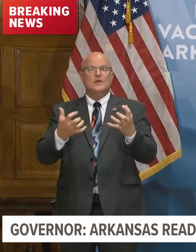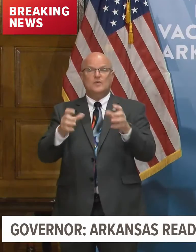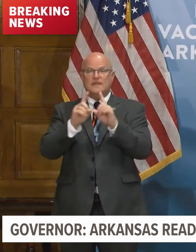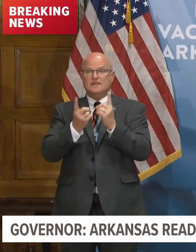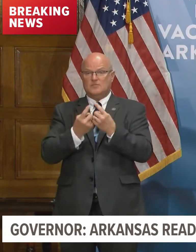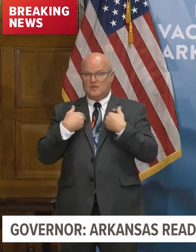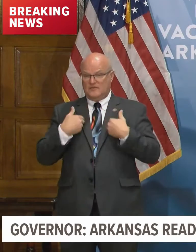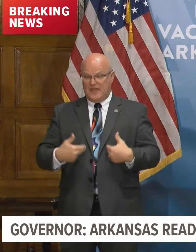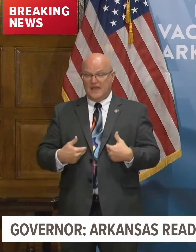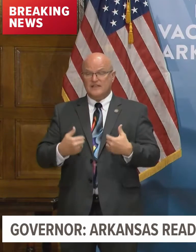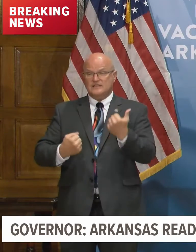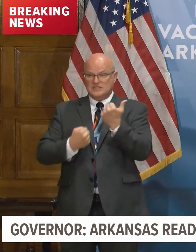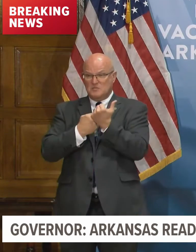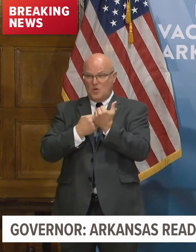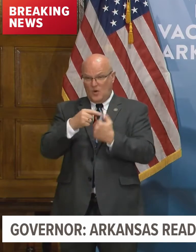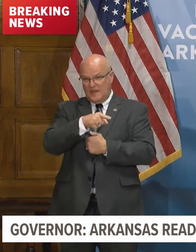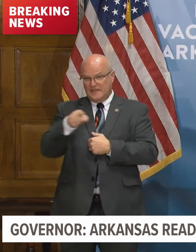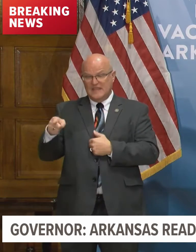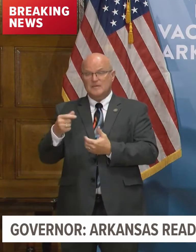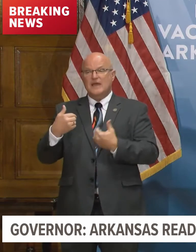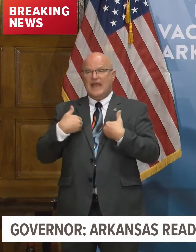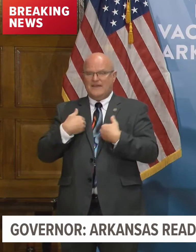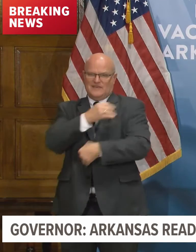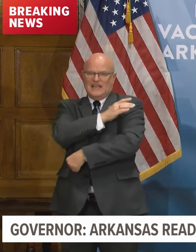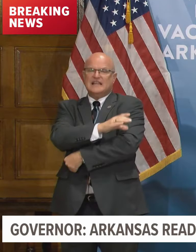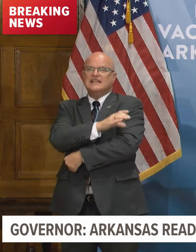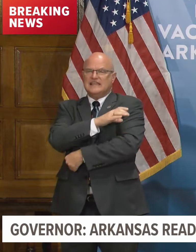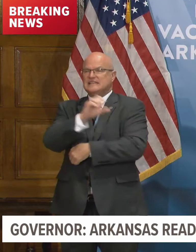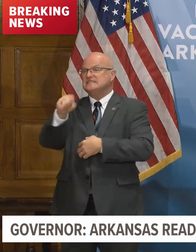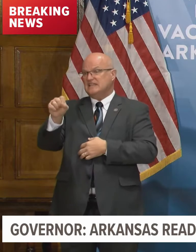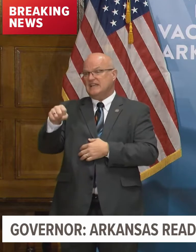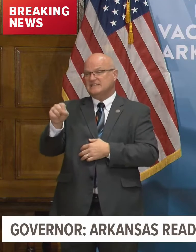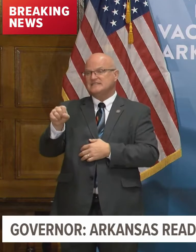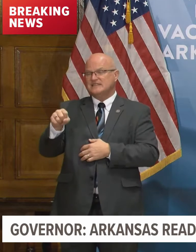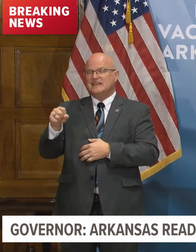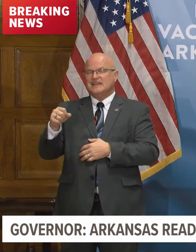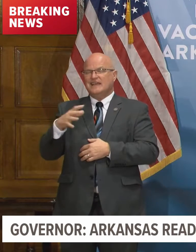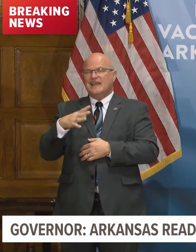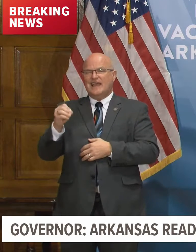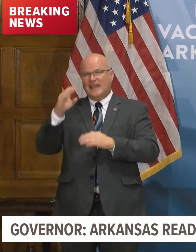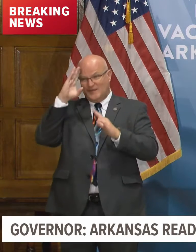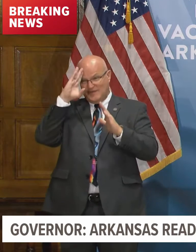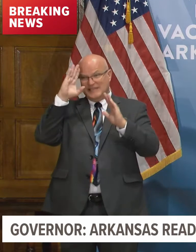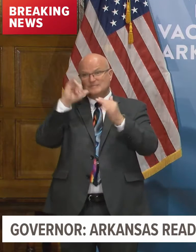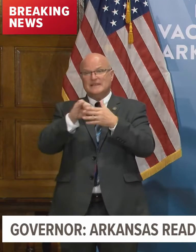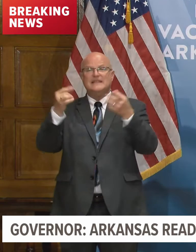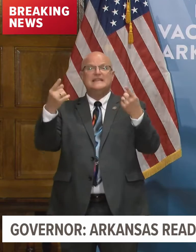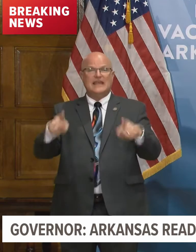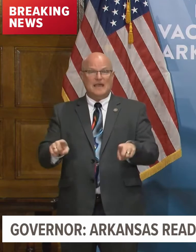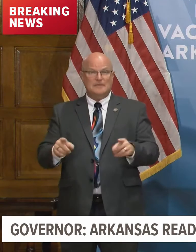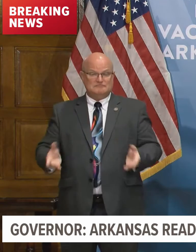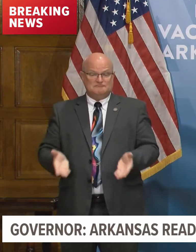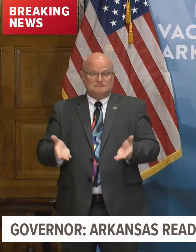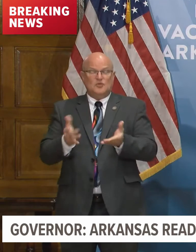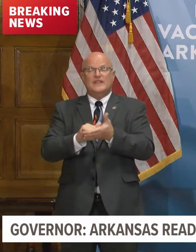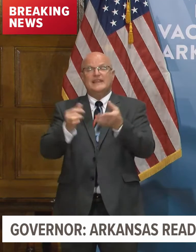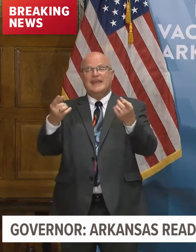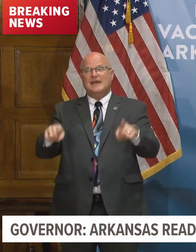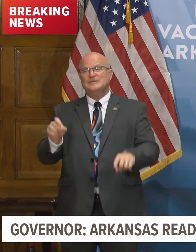of Health will support them in hosting a clinic and. We expect that to happen, and we encourage that to happen.